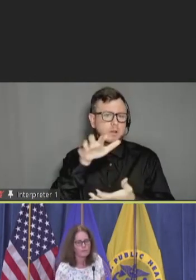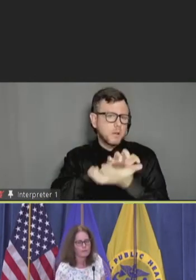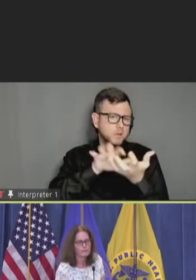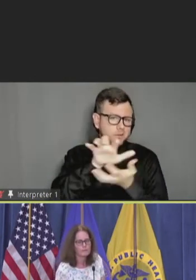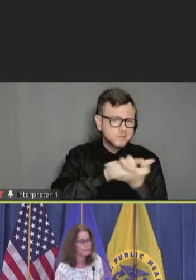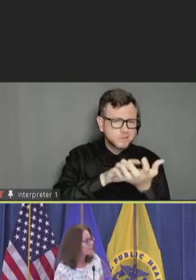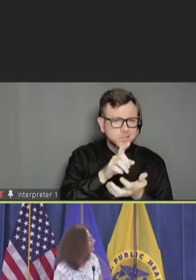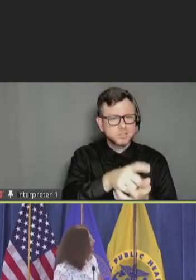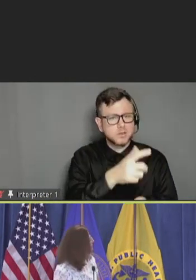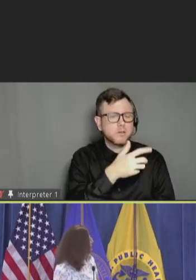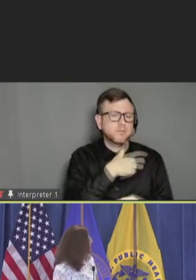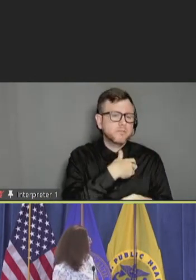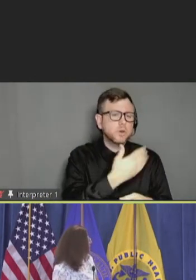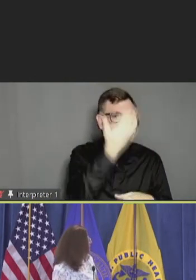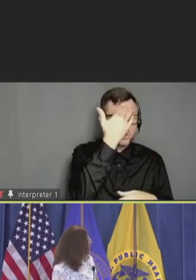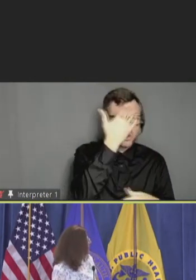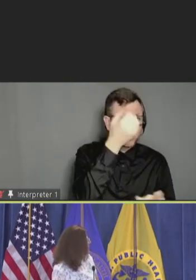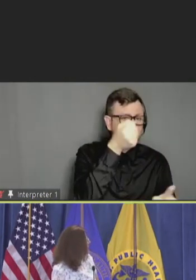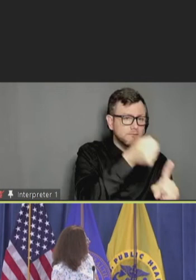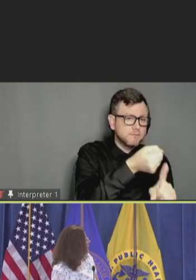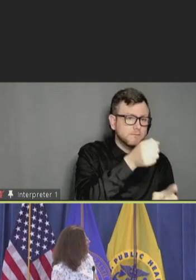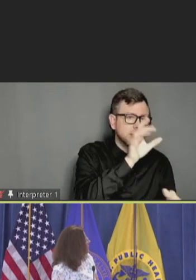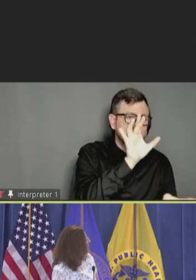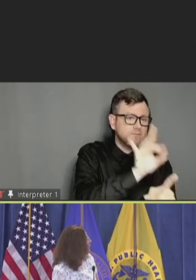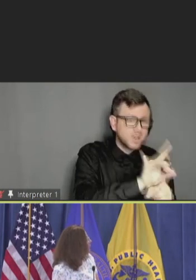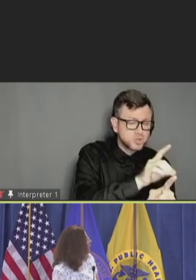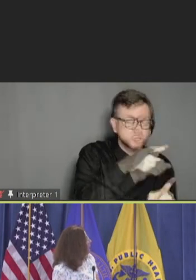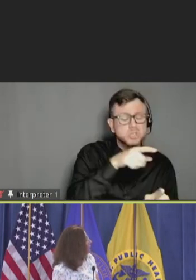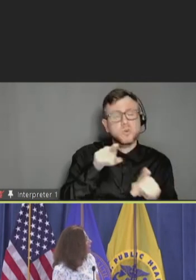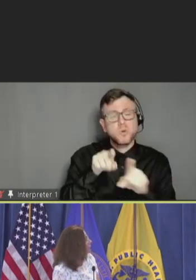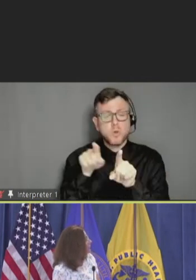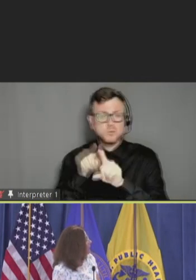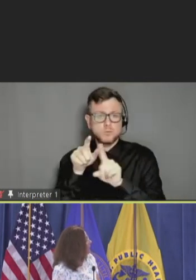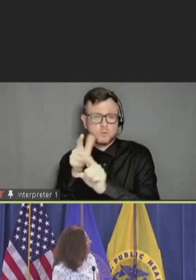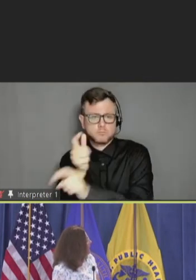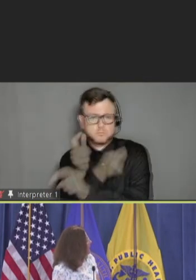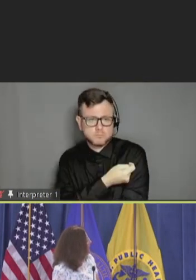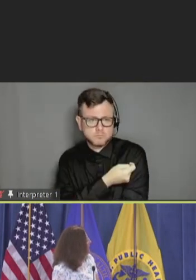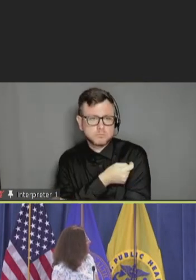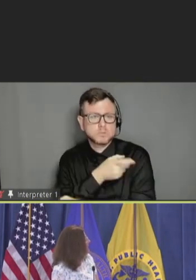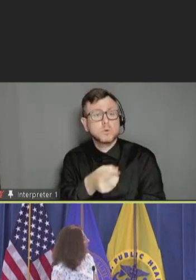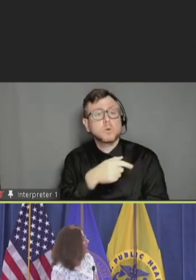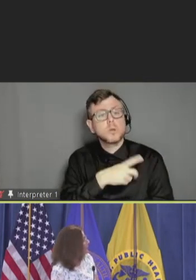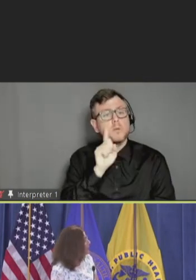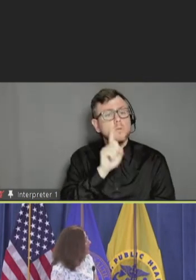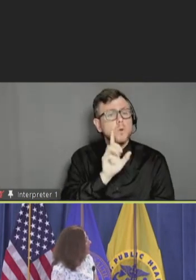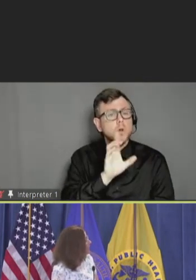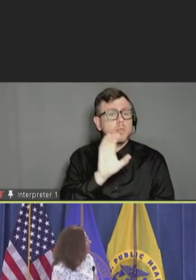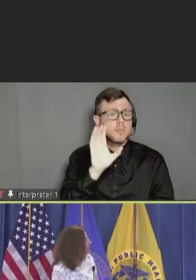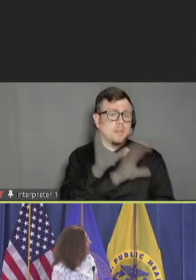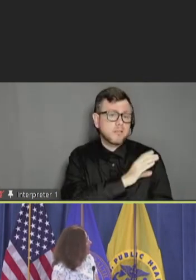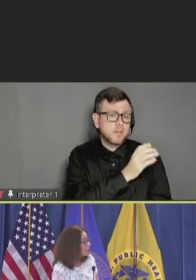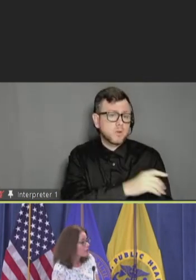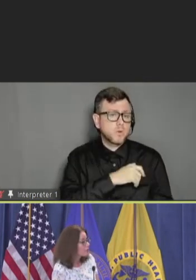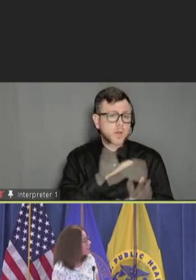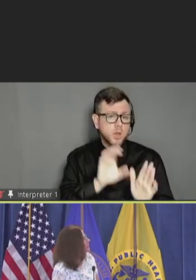And in terms of the clinical characteristics of the confirmed cases, the median age was 7 years.